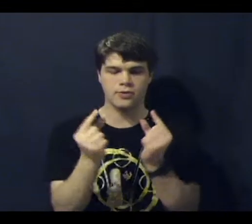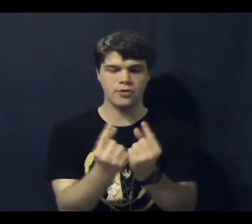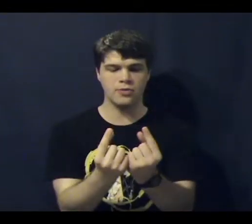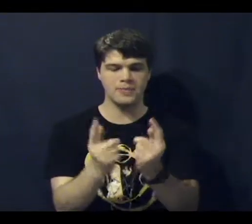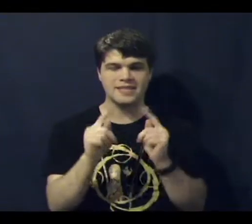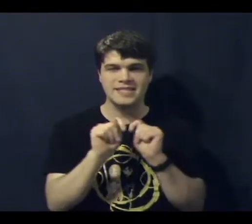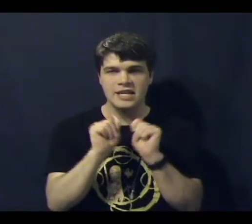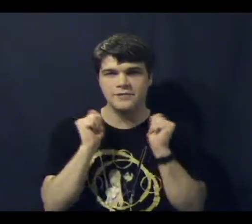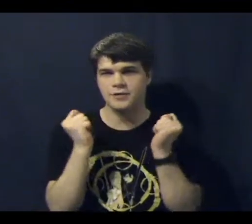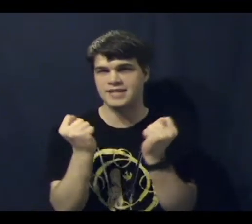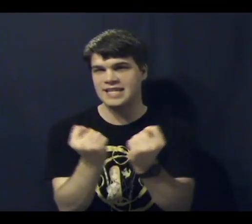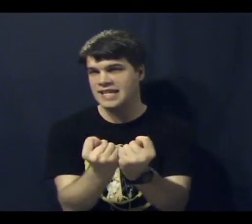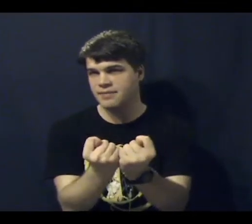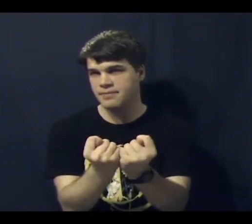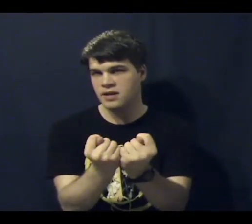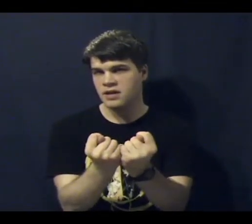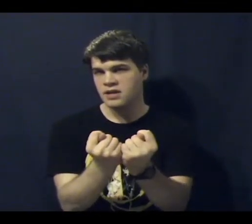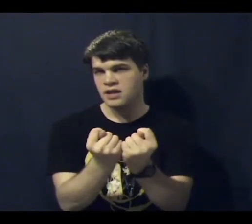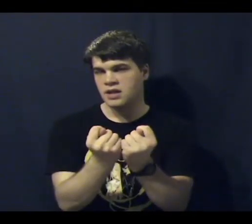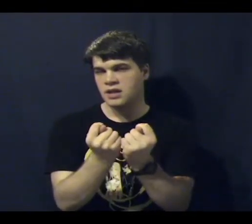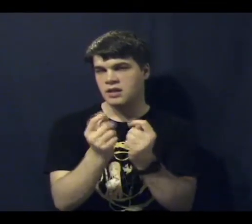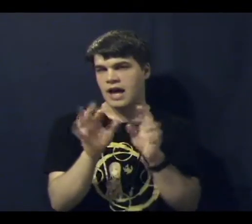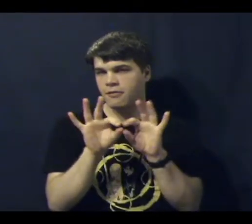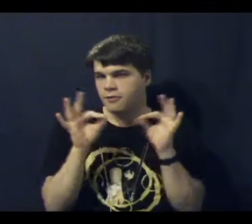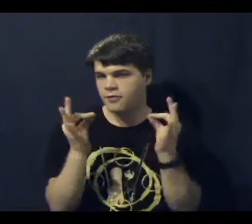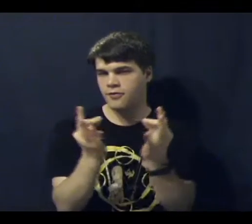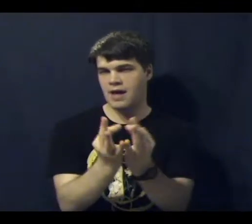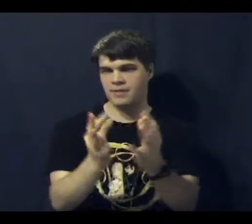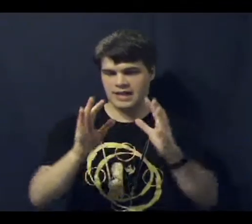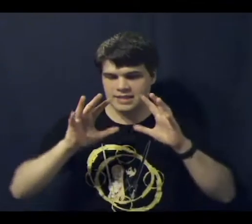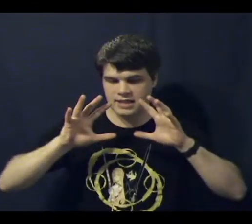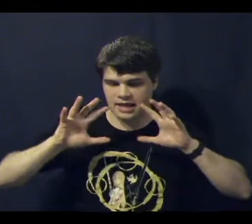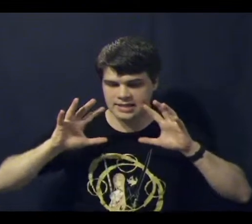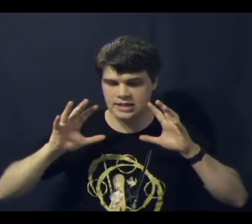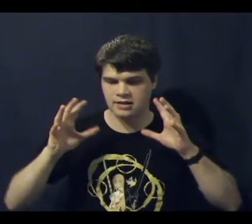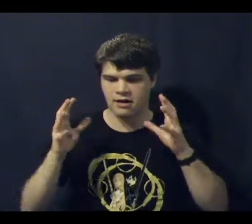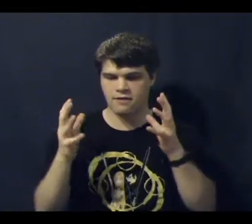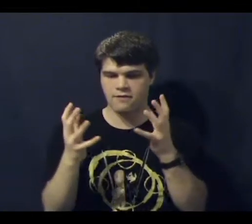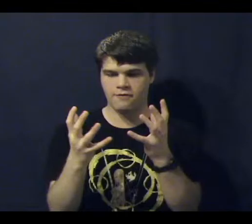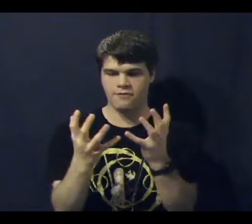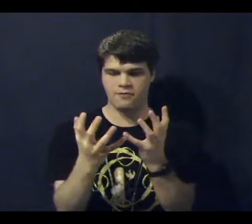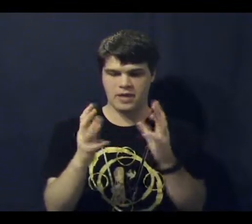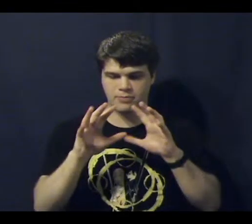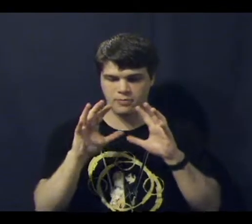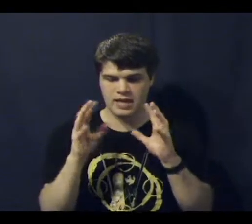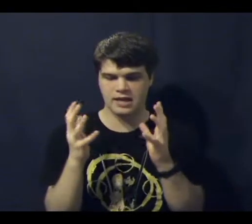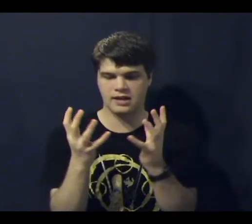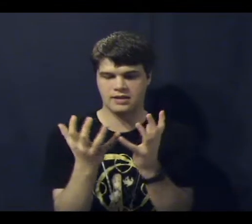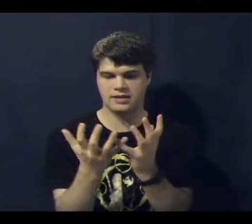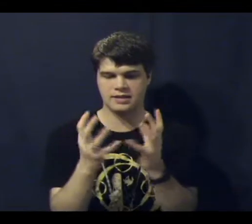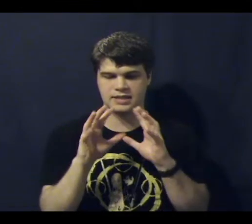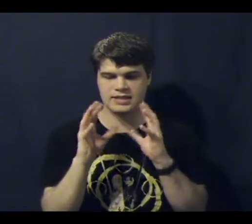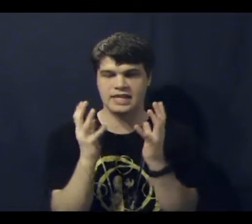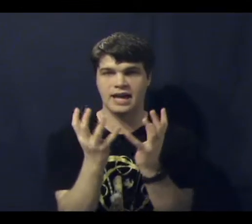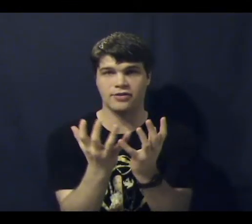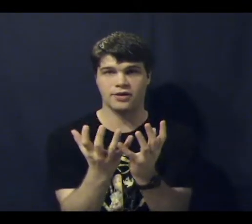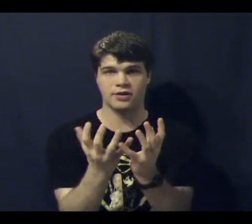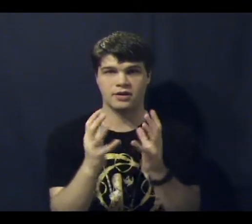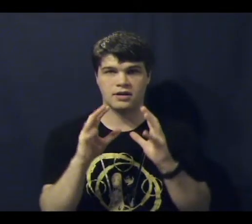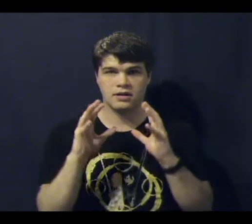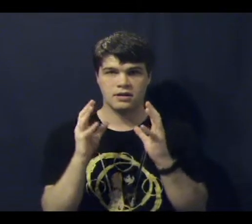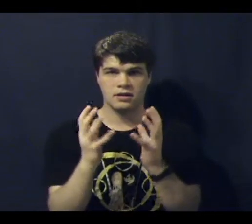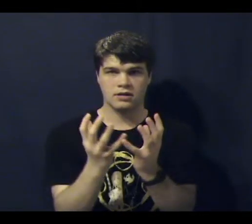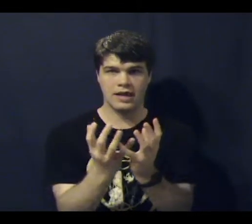a "T" for team, "F" for family. It's the idea of people being together,